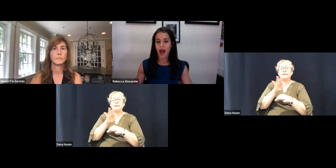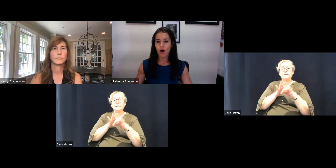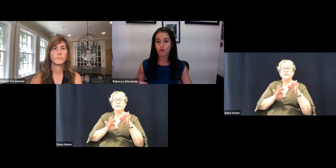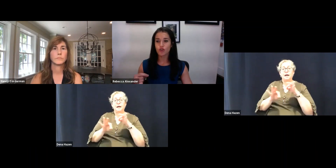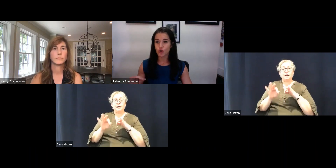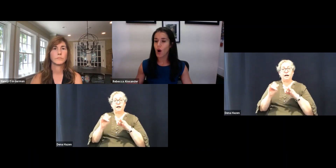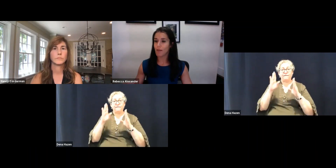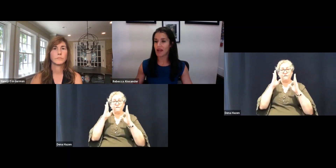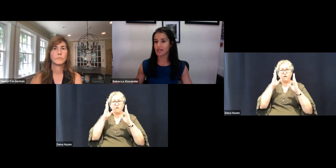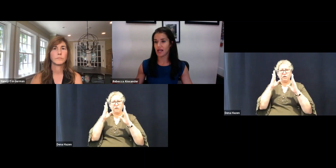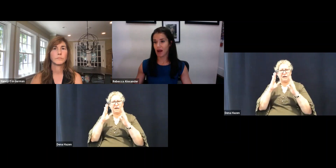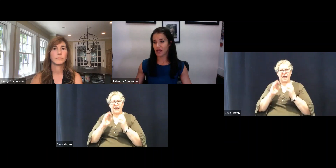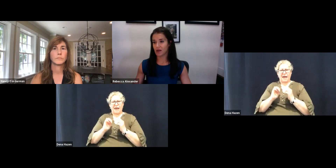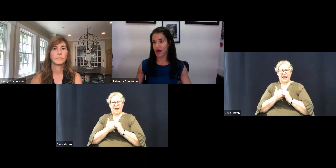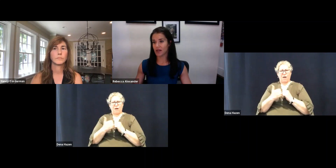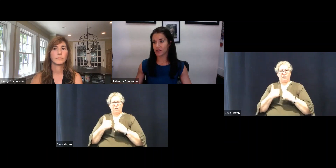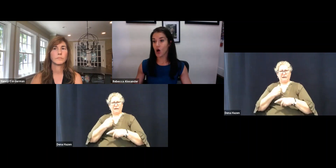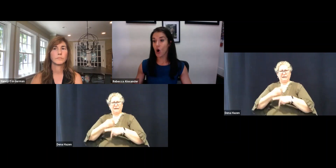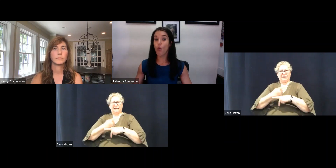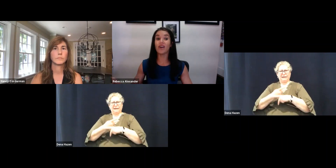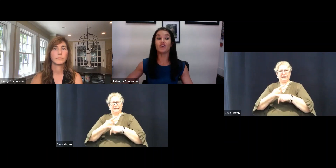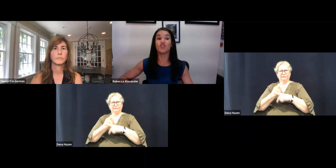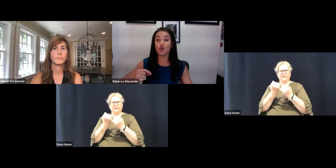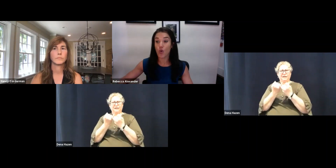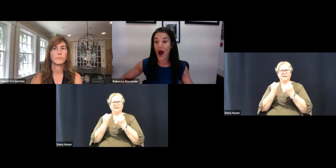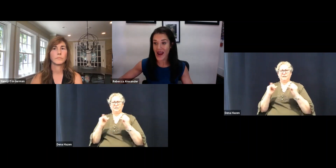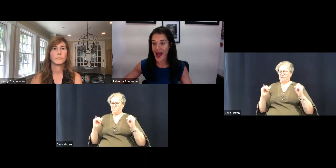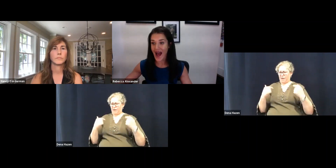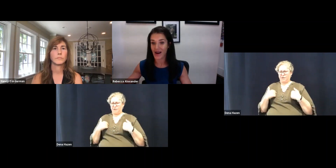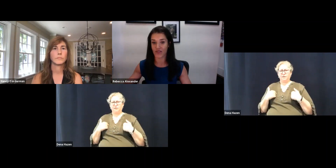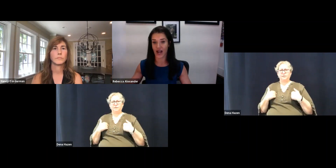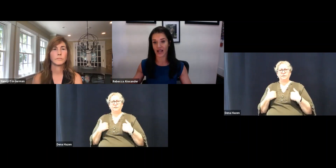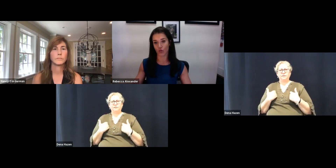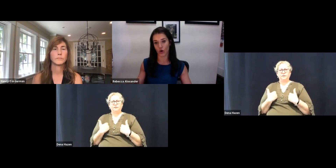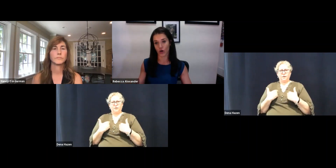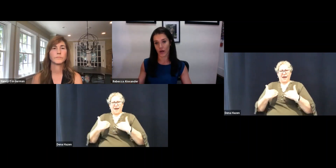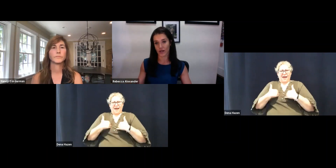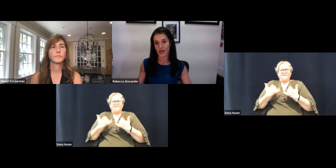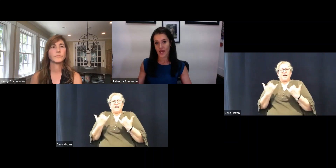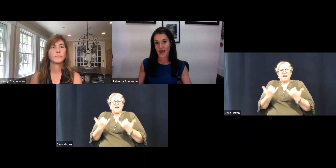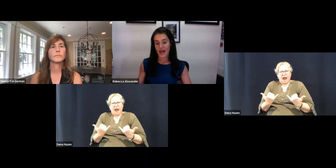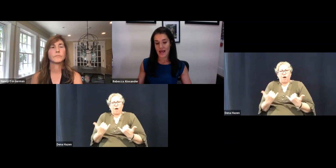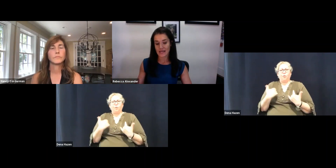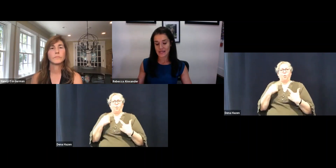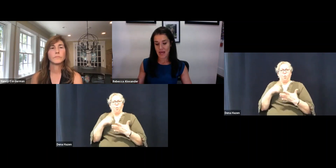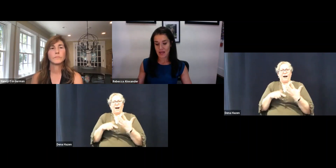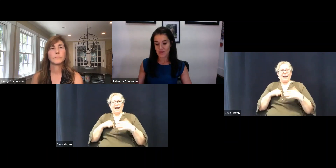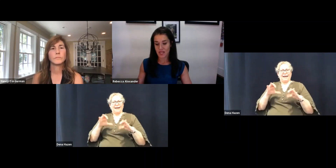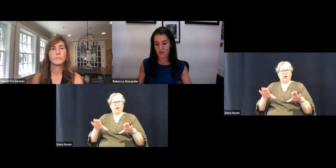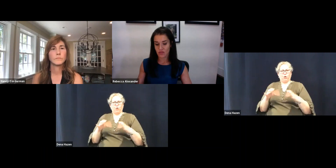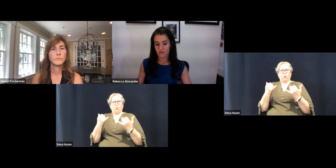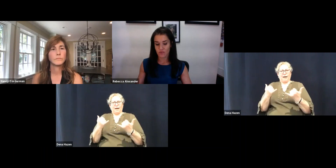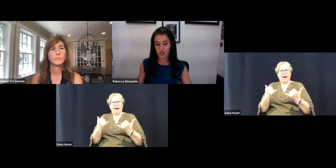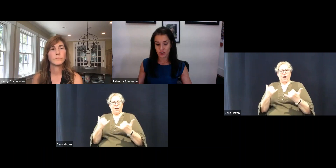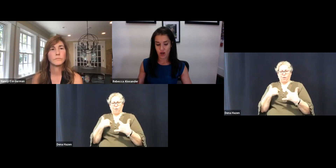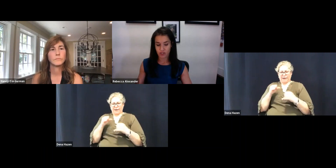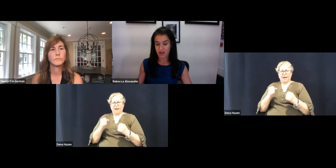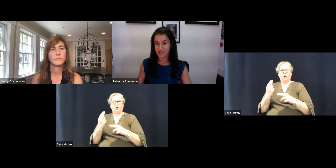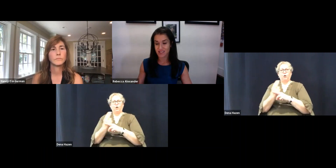how do I maintain my independence? What do I have that I can work with? And I think that the vision loss piece